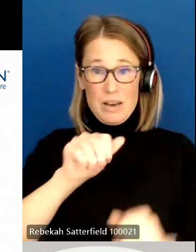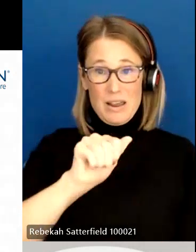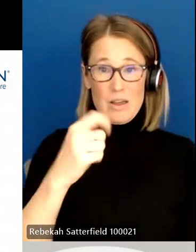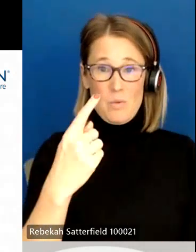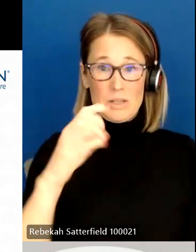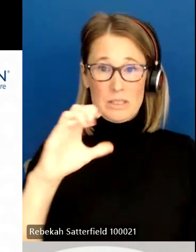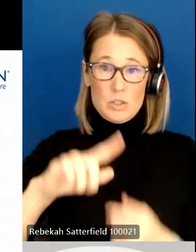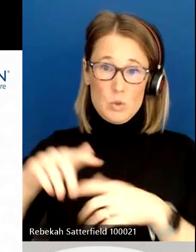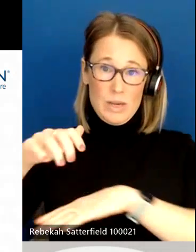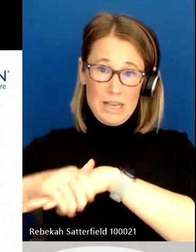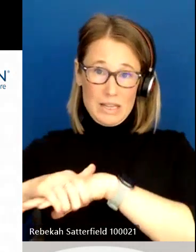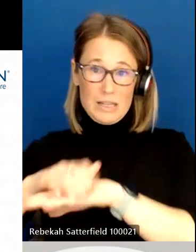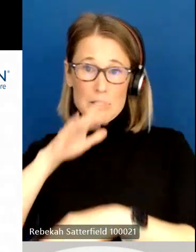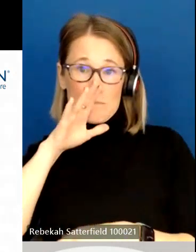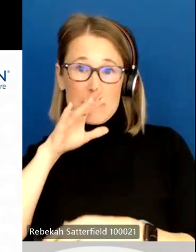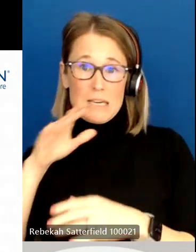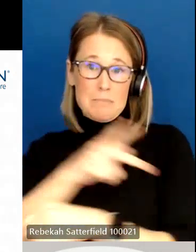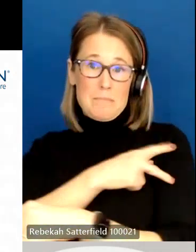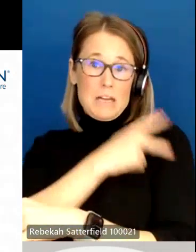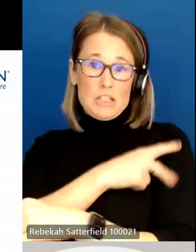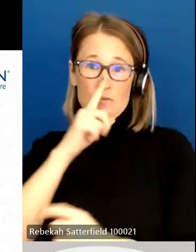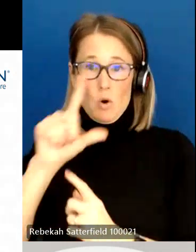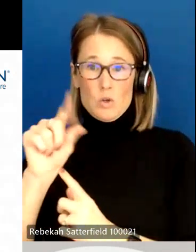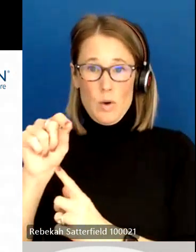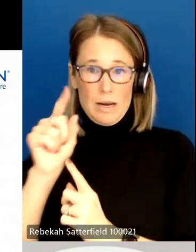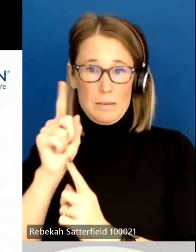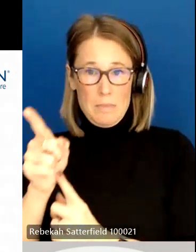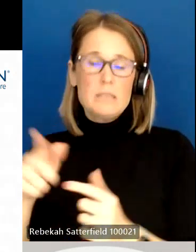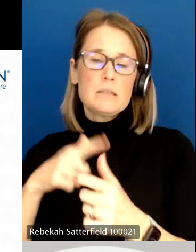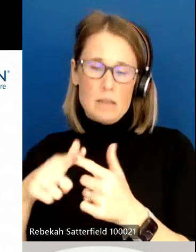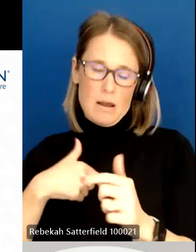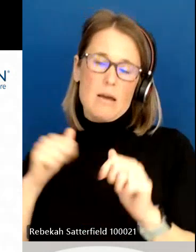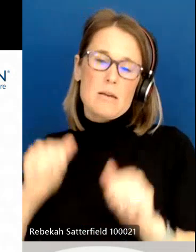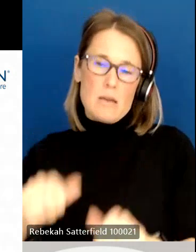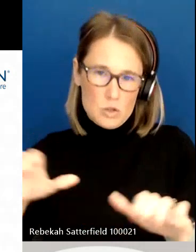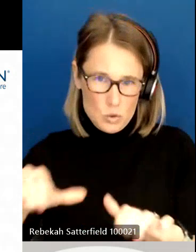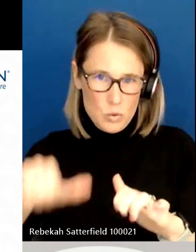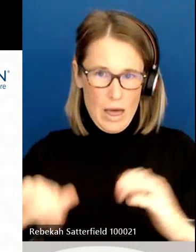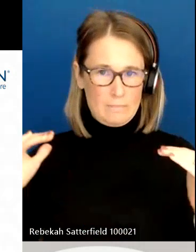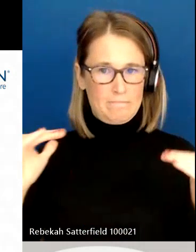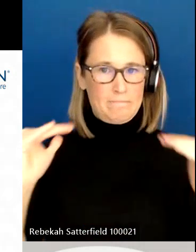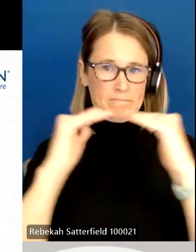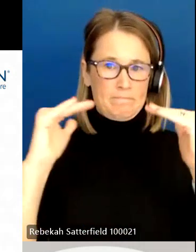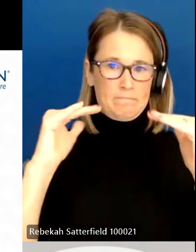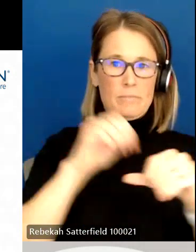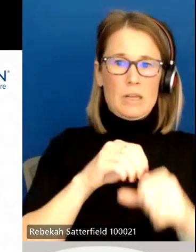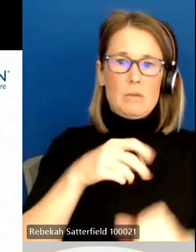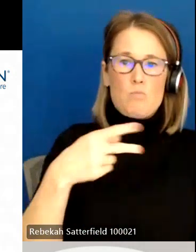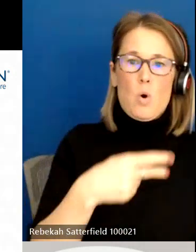patient for 20 minutes then I should be able to do do that at the same level in Portuguese so we